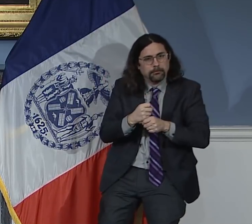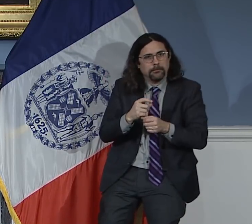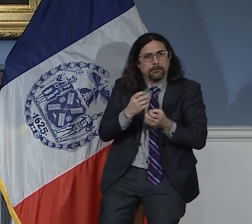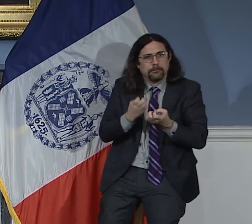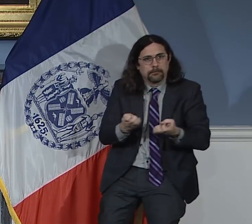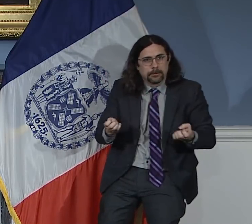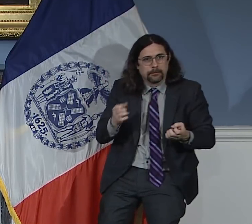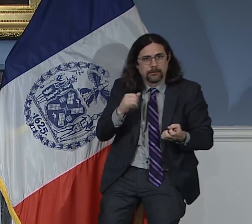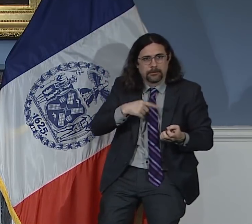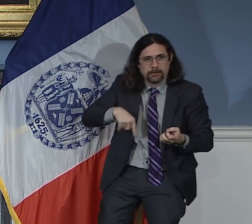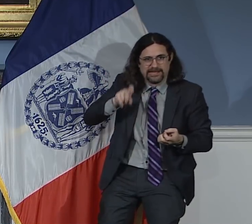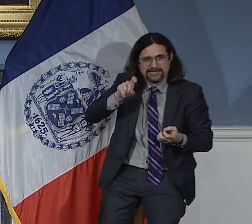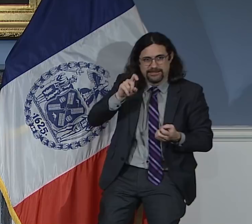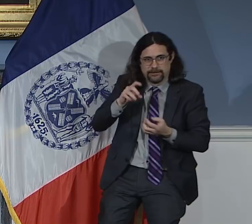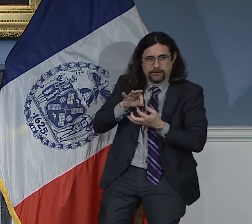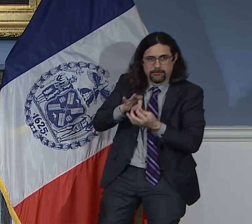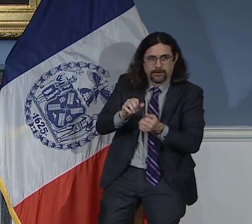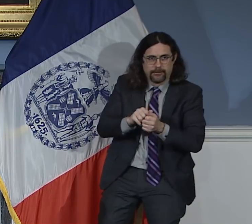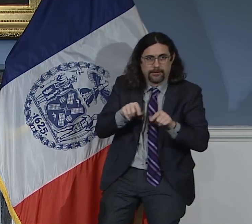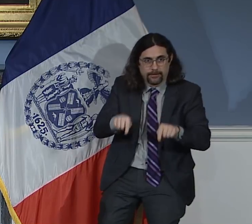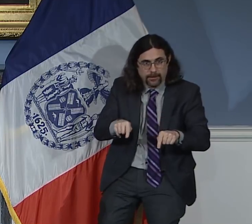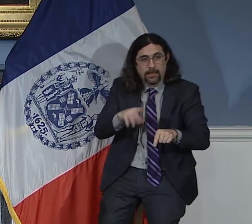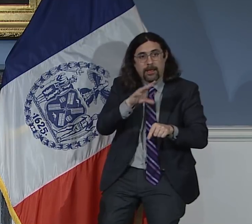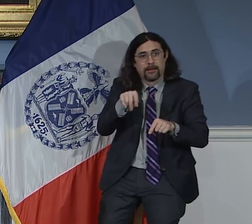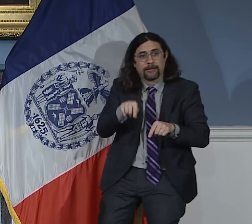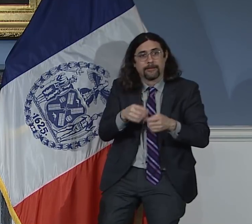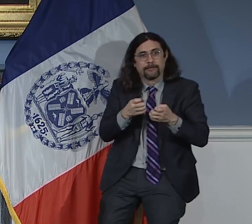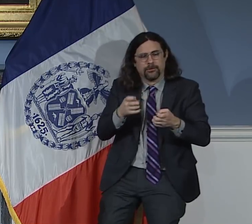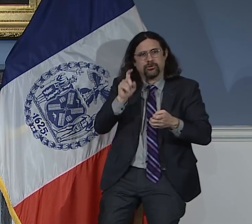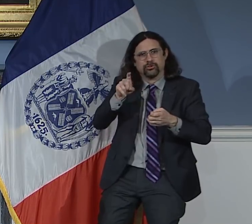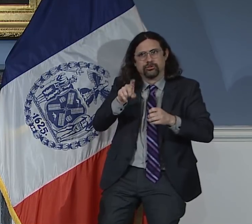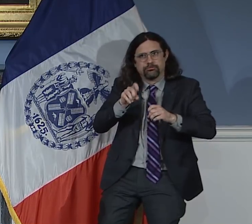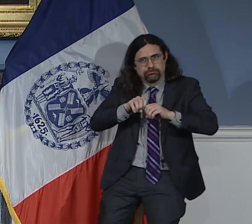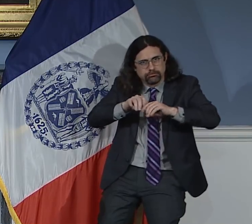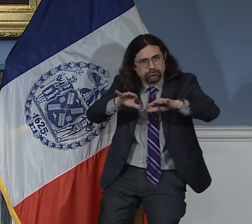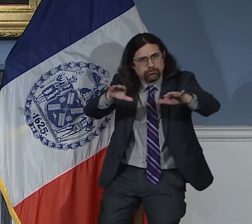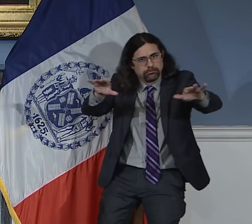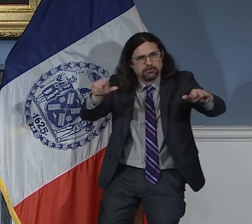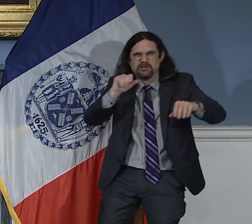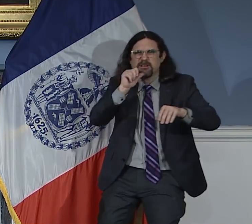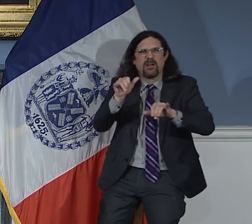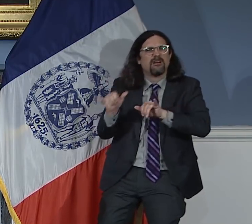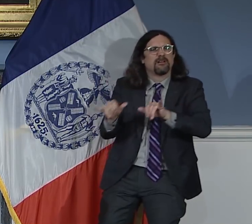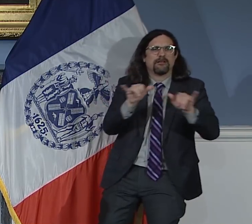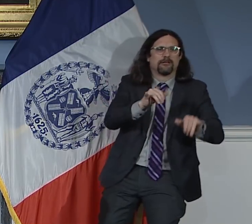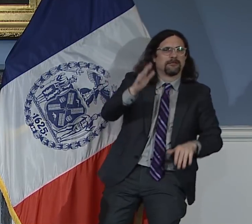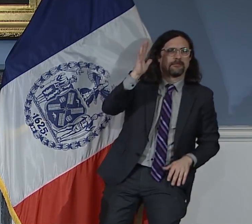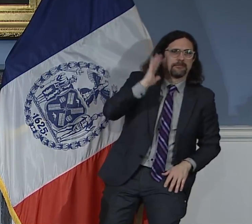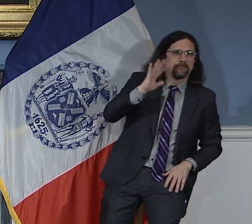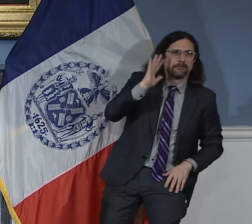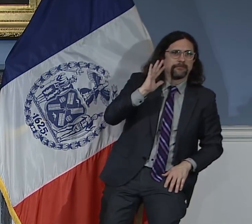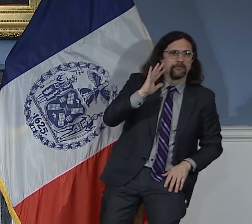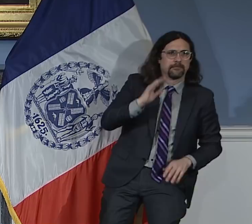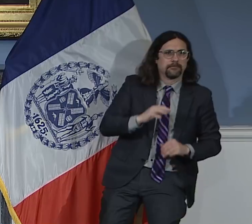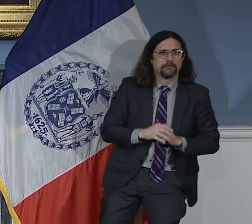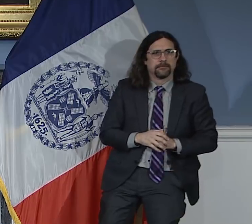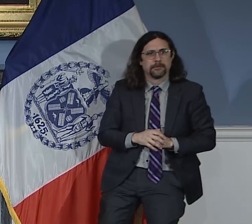GOEVRNEMNT. AND THEN THOSE GOODS MUST BE STDIRITBUED. THEY CANNOT BE DTISRUIBT EDIN A BUSINESS AS USUAL MANNER BECAUSE, AS I SAID, HERE